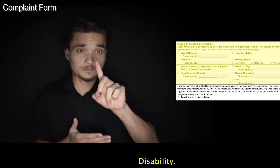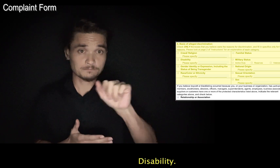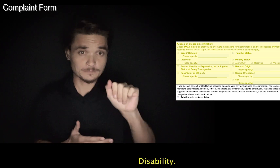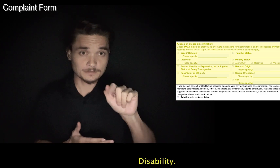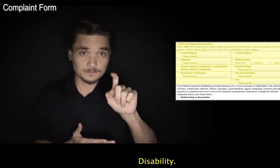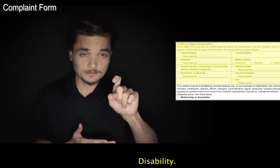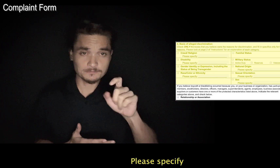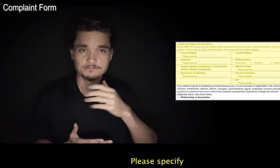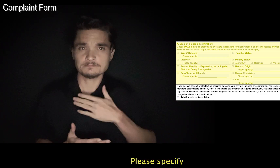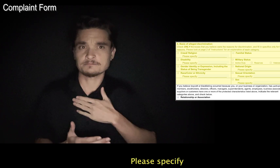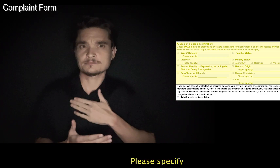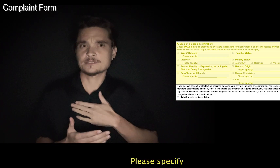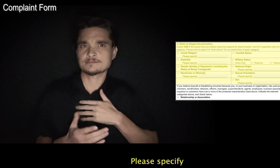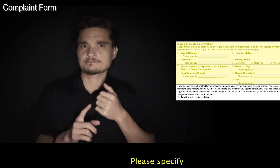Disability. Please specify